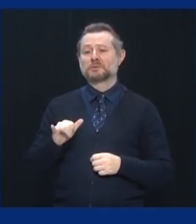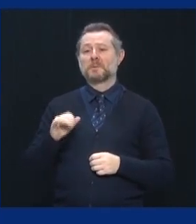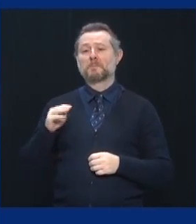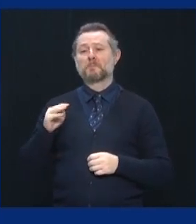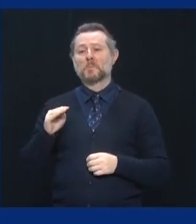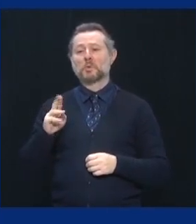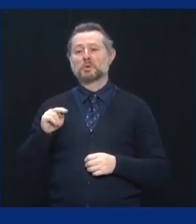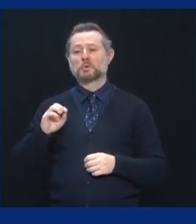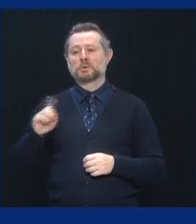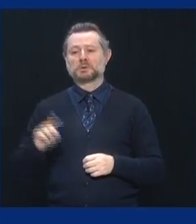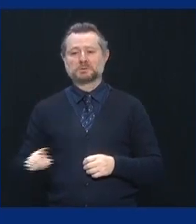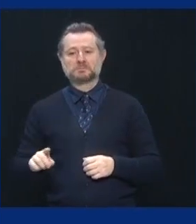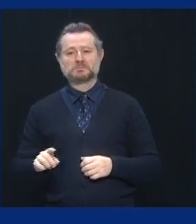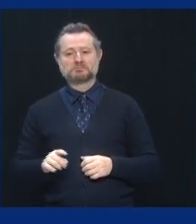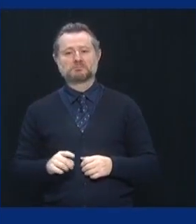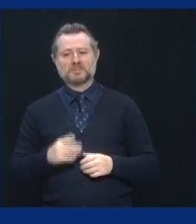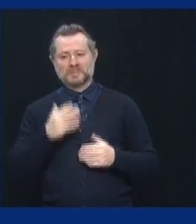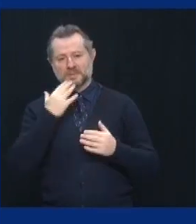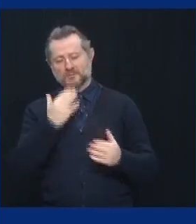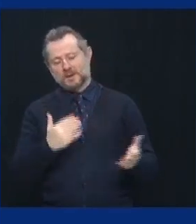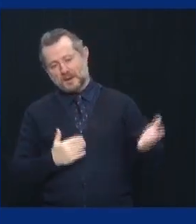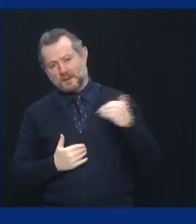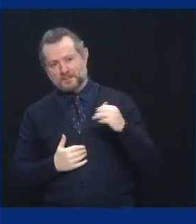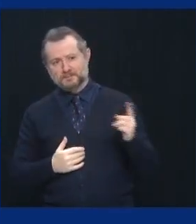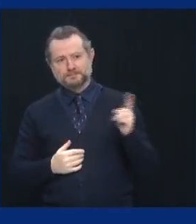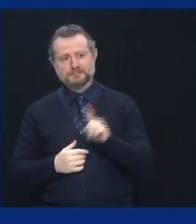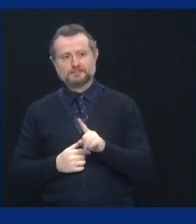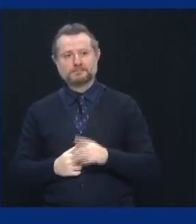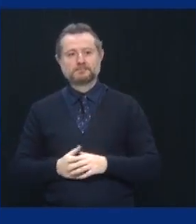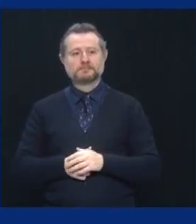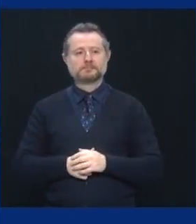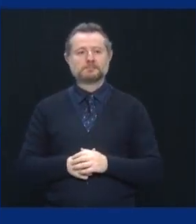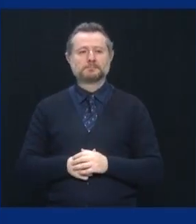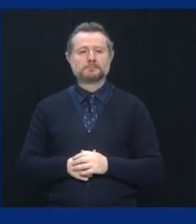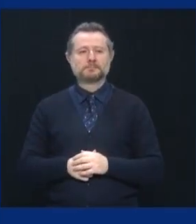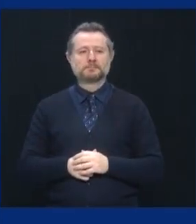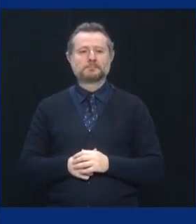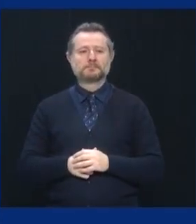THIS STATE. AND TALK ABOUT SAVING LIVES.